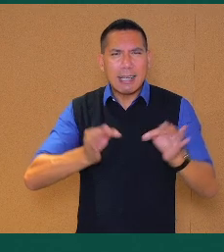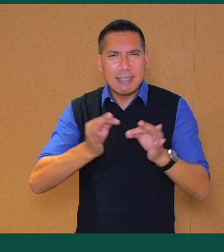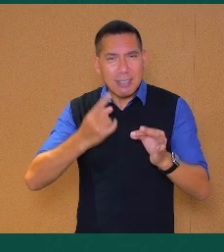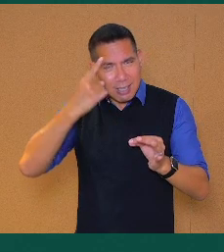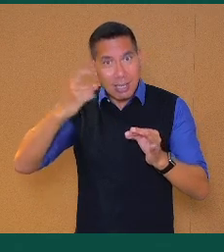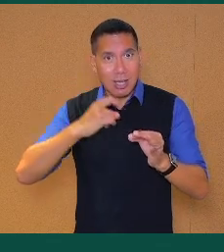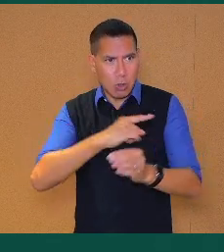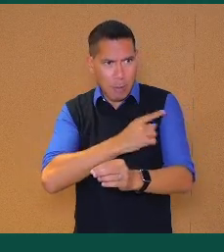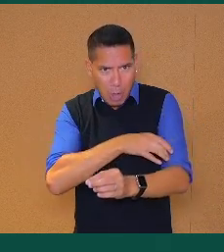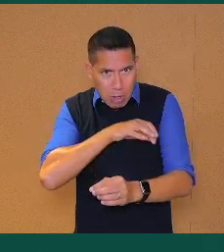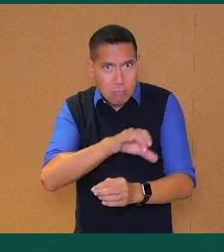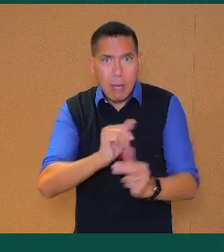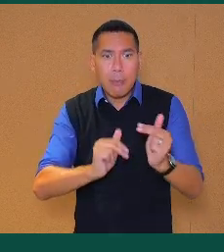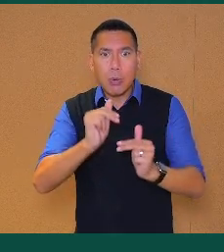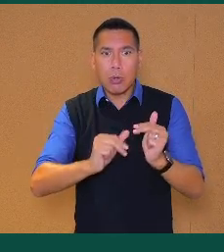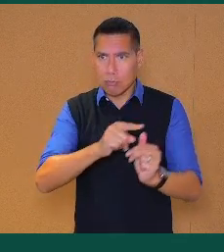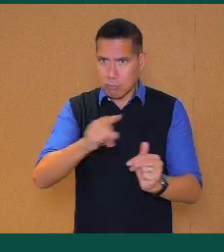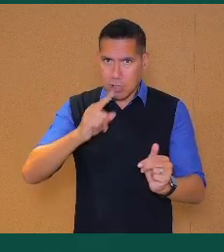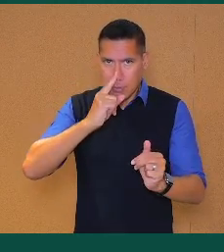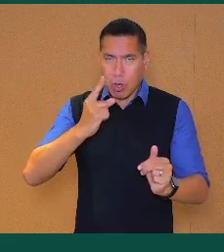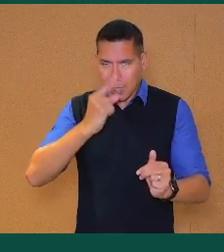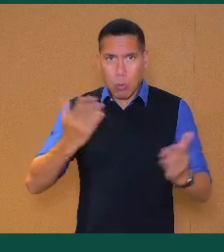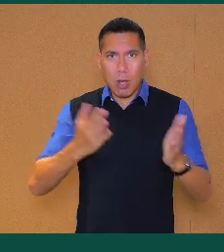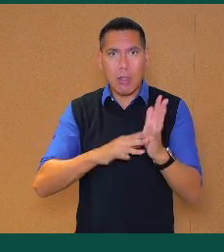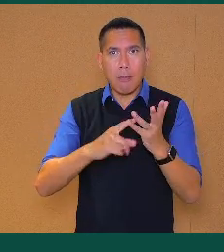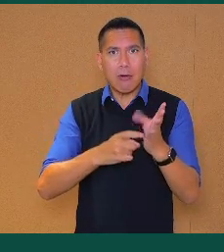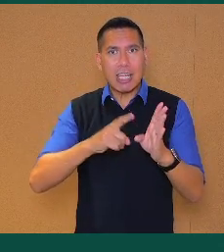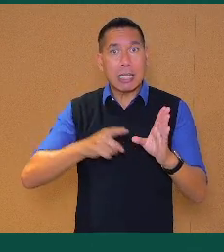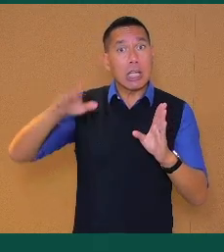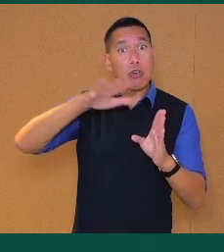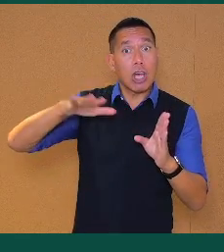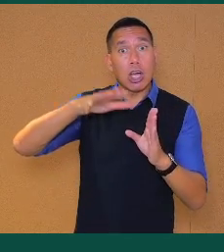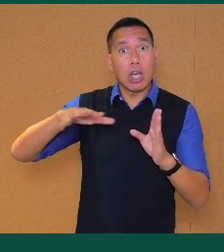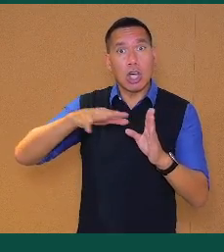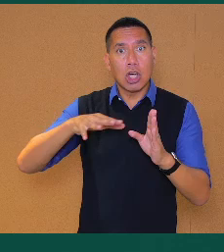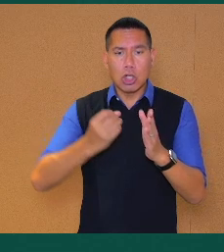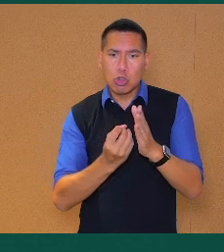capacity of people In the Upper Murray region to grow, sell and supply fresh produce for its own community.